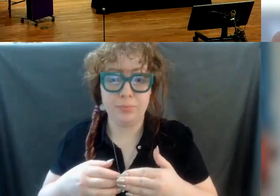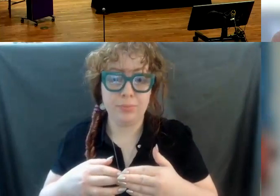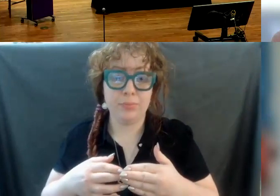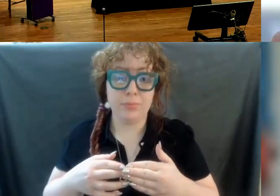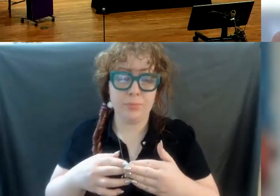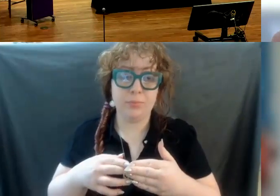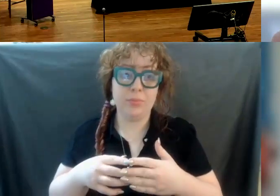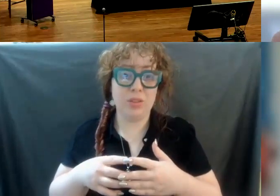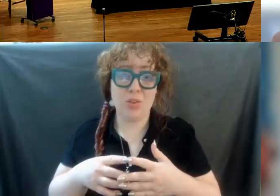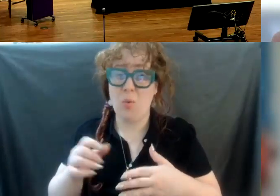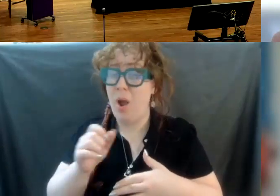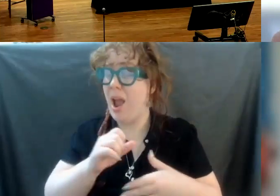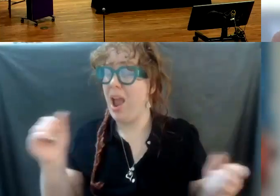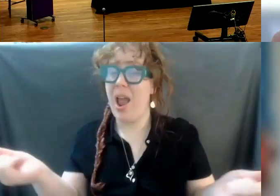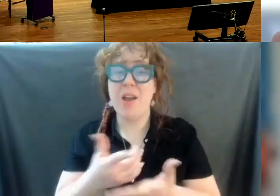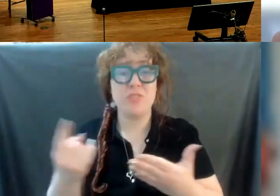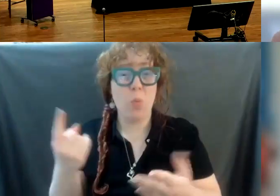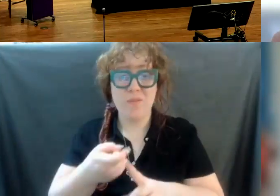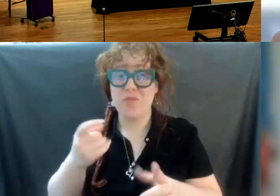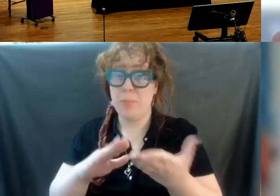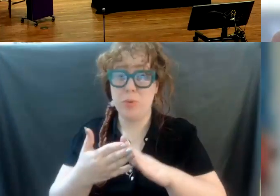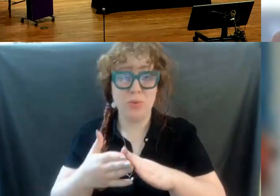Thank you, Alexander.